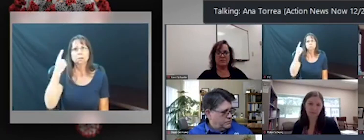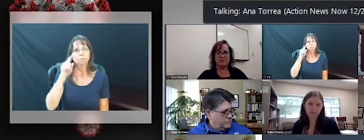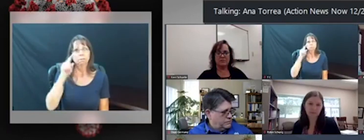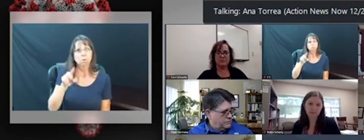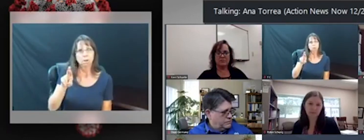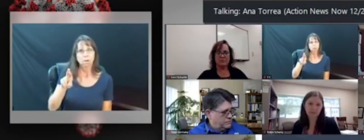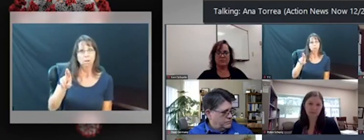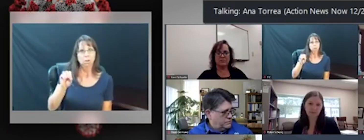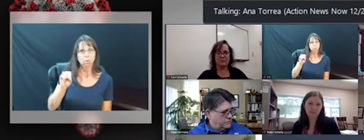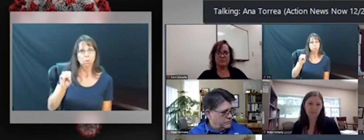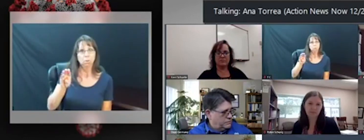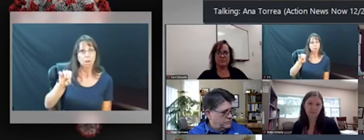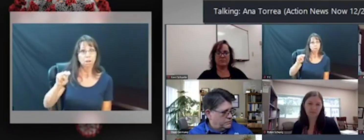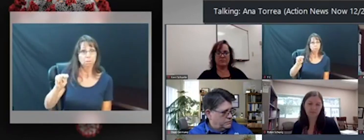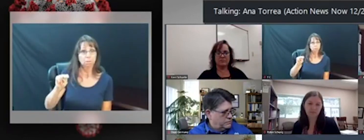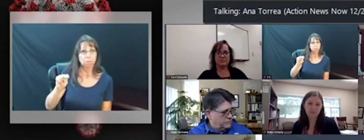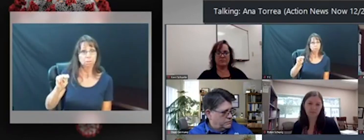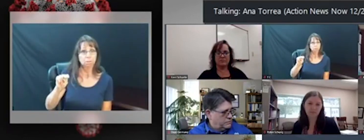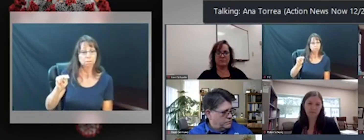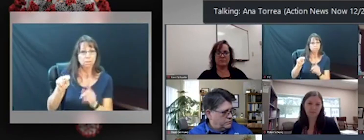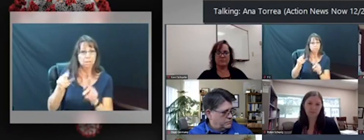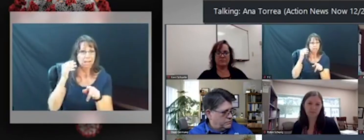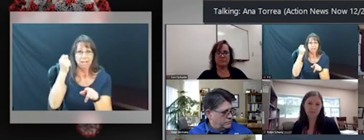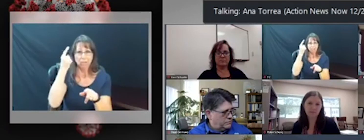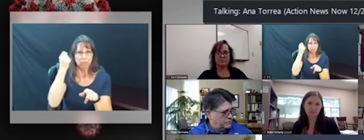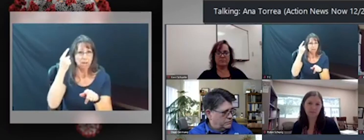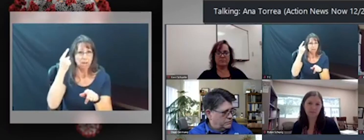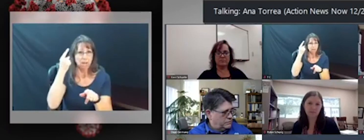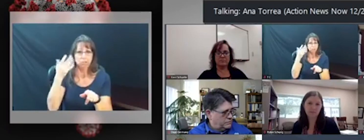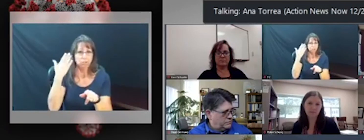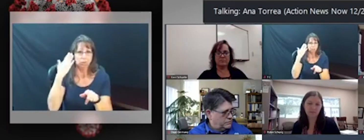know there's no timeline of how long we could stay in the red but I guess in your